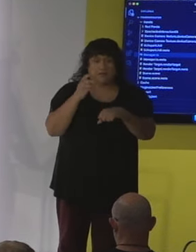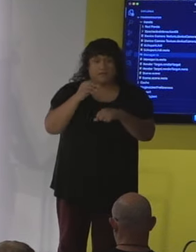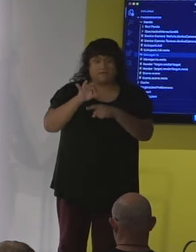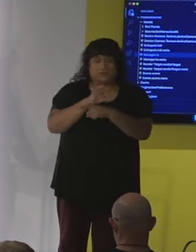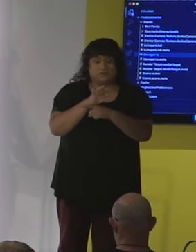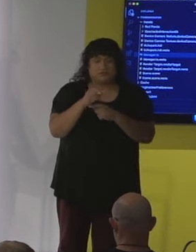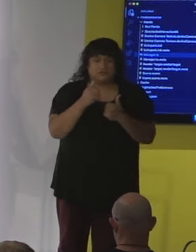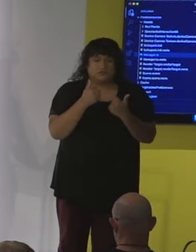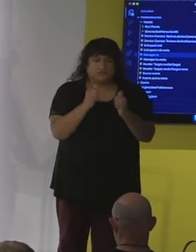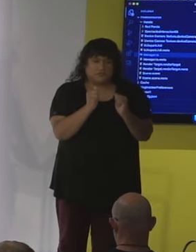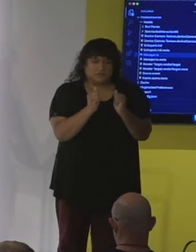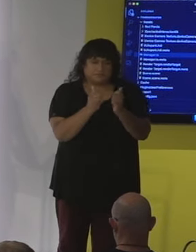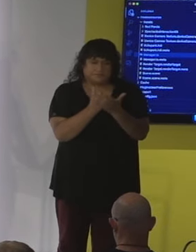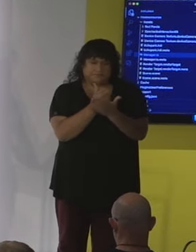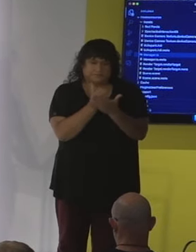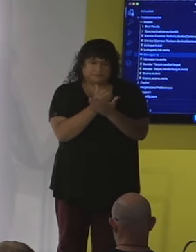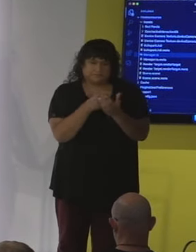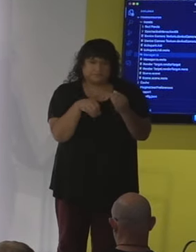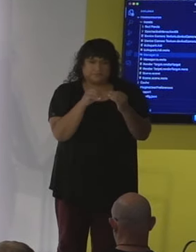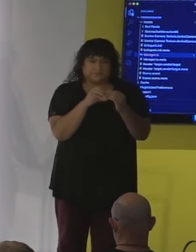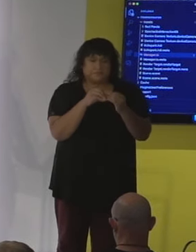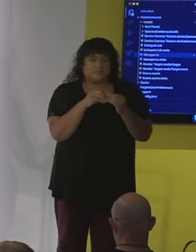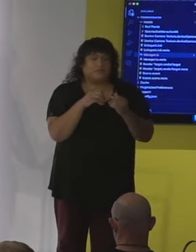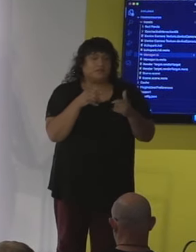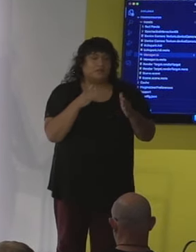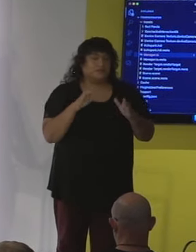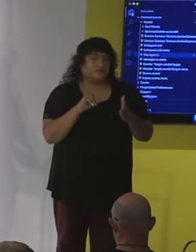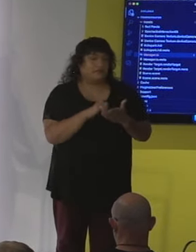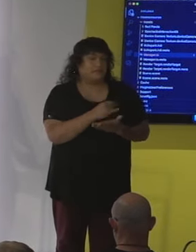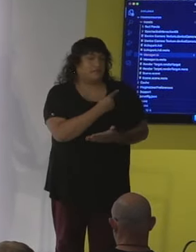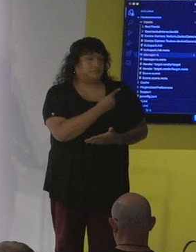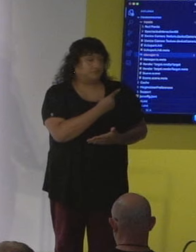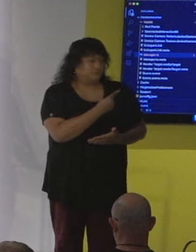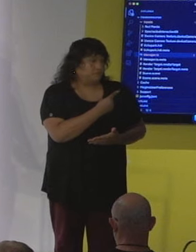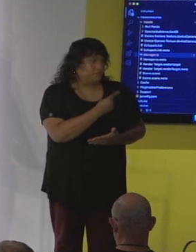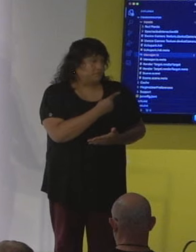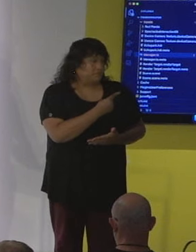So, let's do this .panda prefab, let's instantiate it.